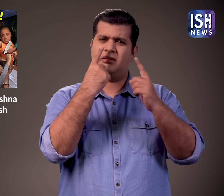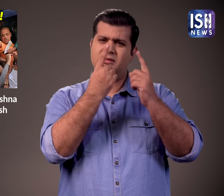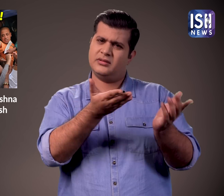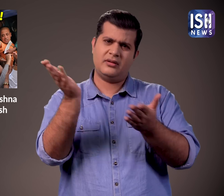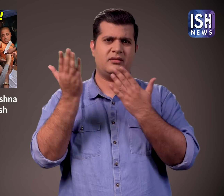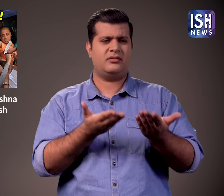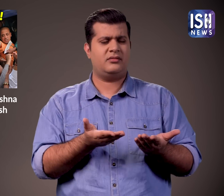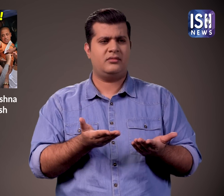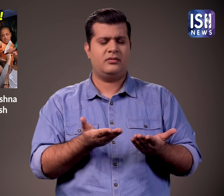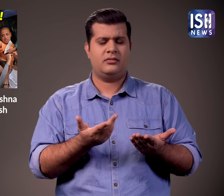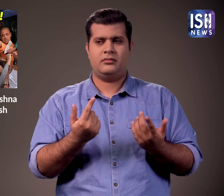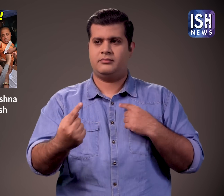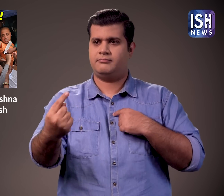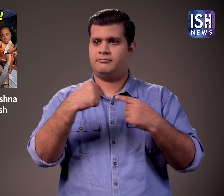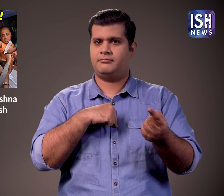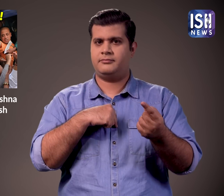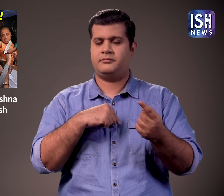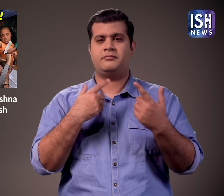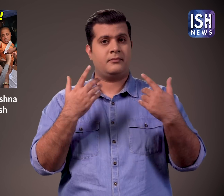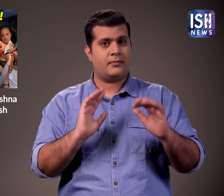Just go and look at them before blaming.